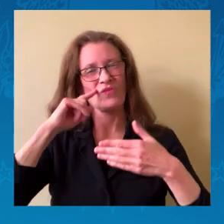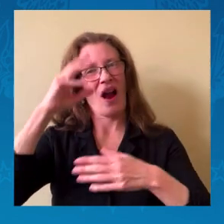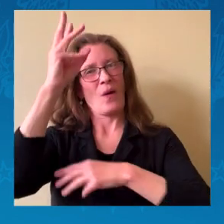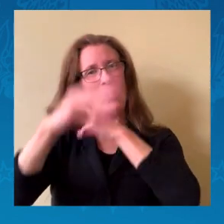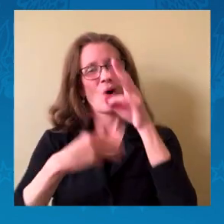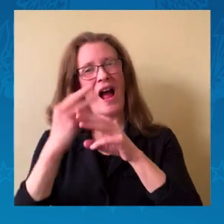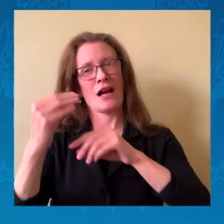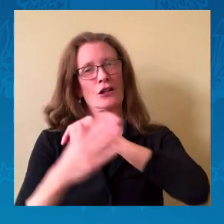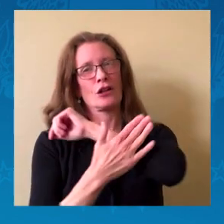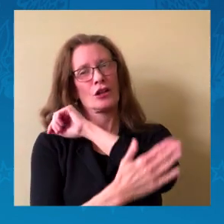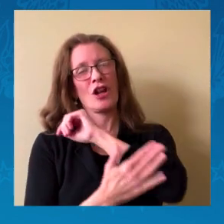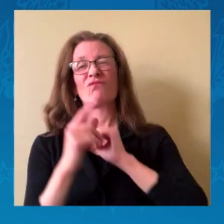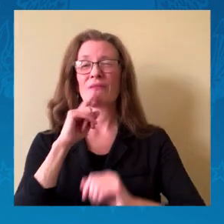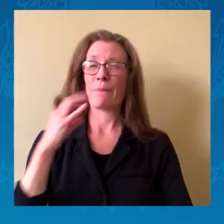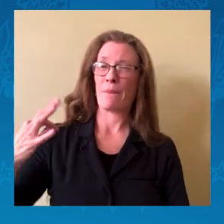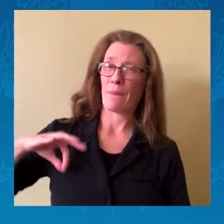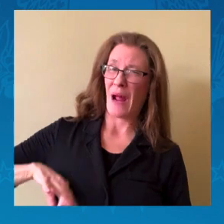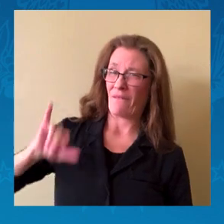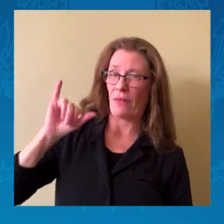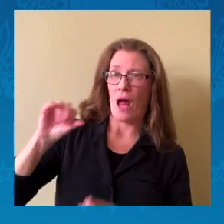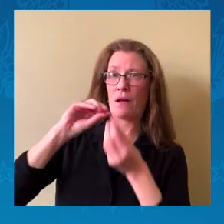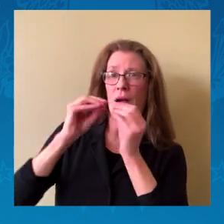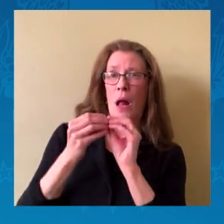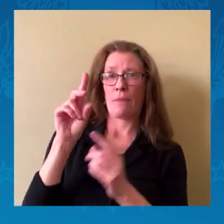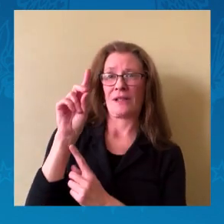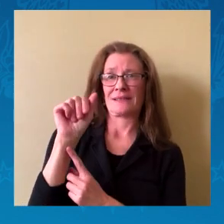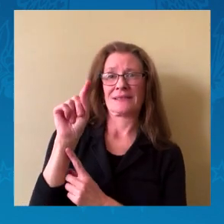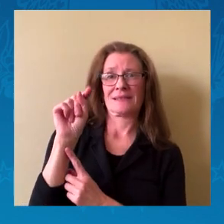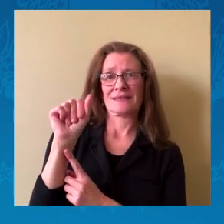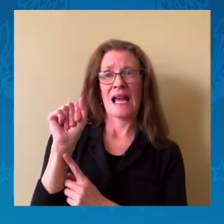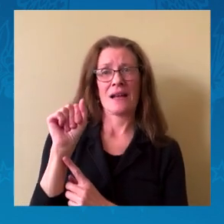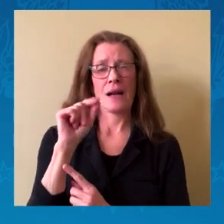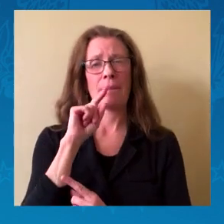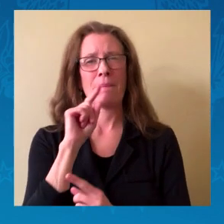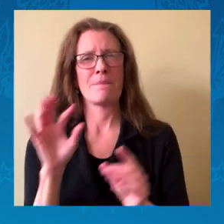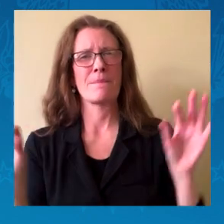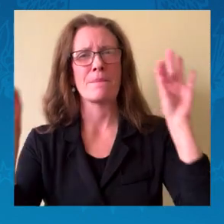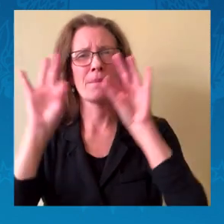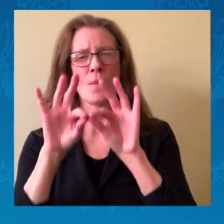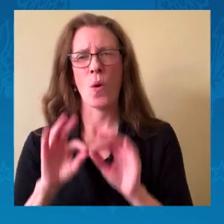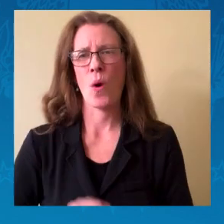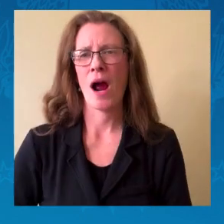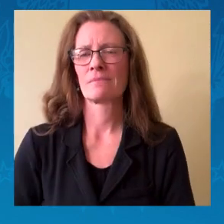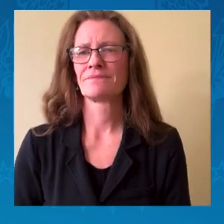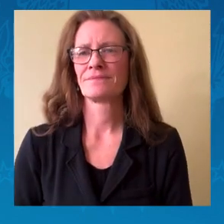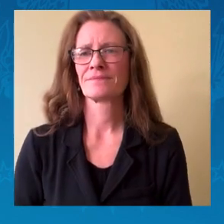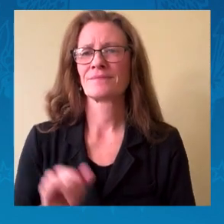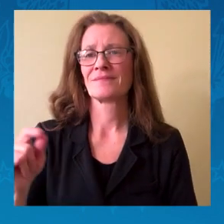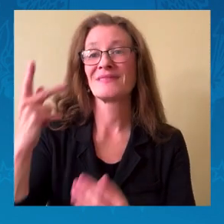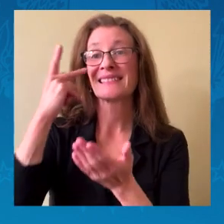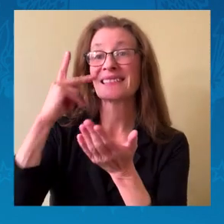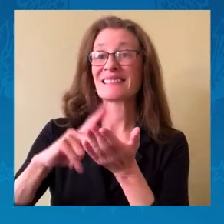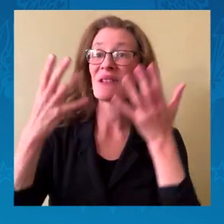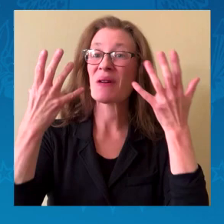So with that, Secretary Haaland, I want to welcome you as a new member to the to the council,